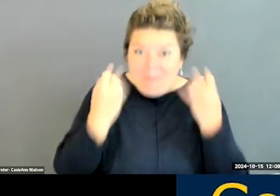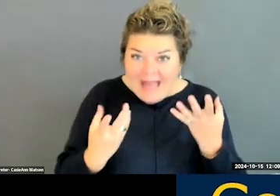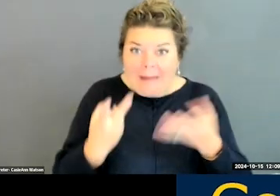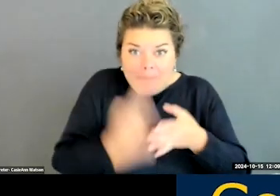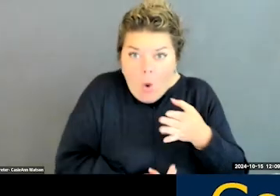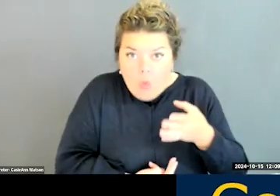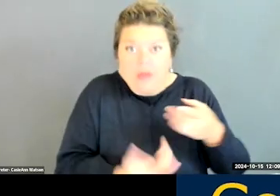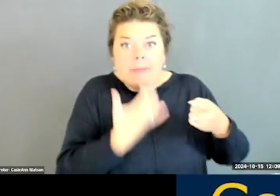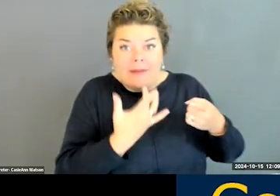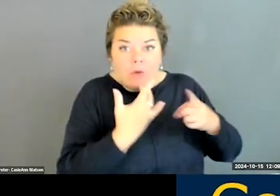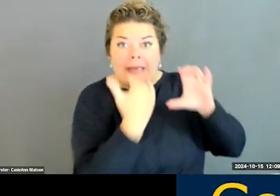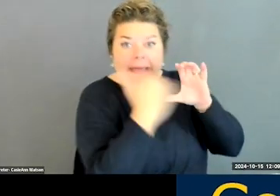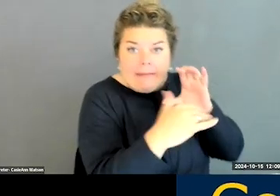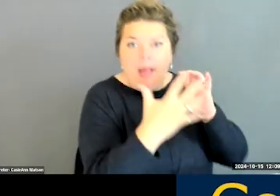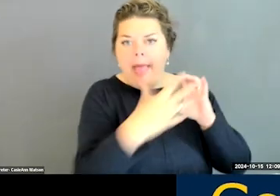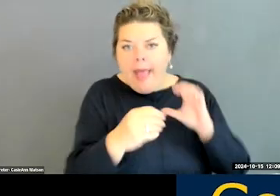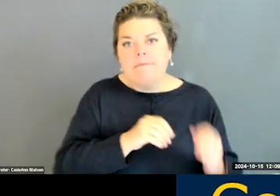depending on the circumstances or our environment?